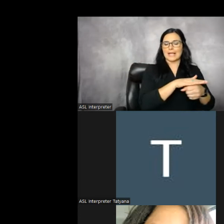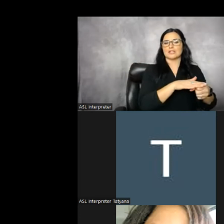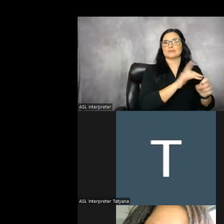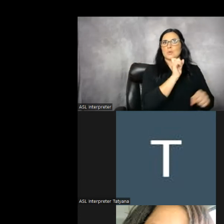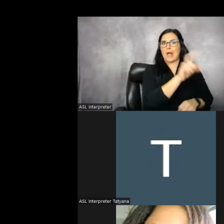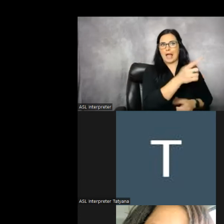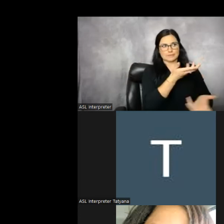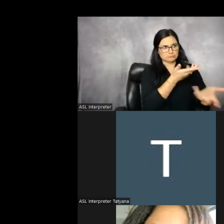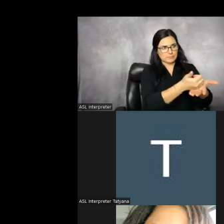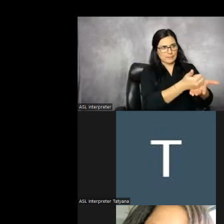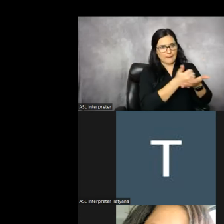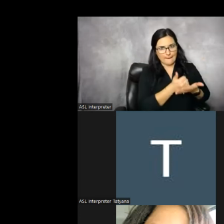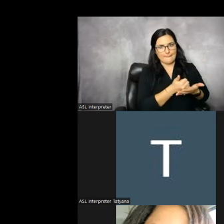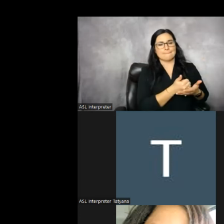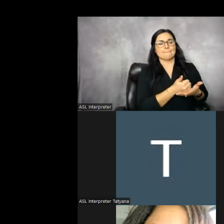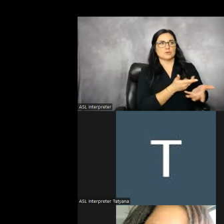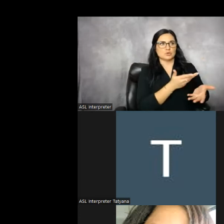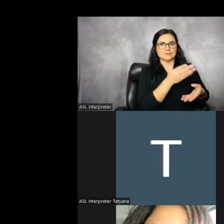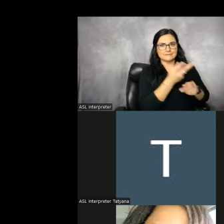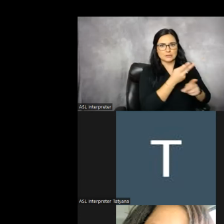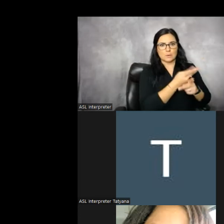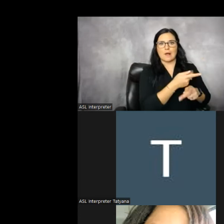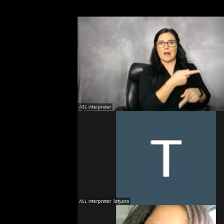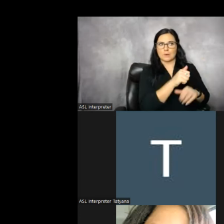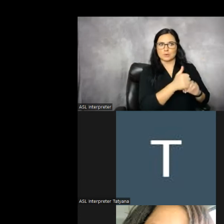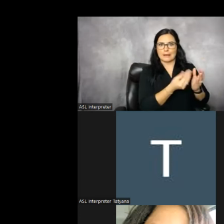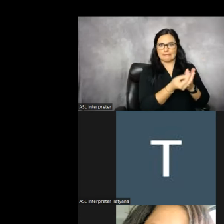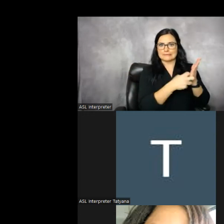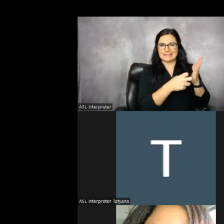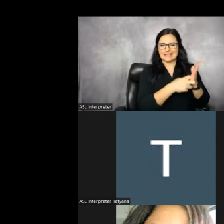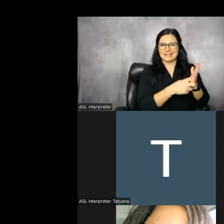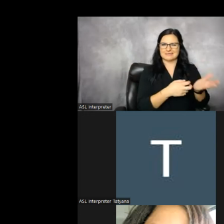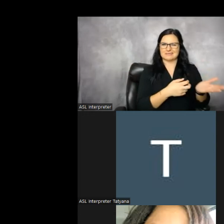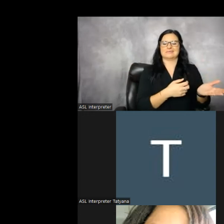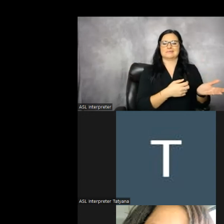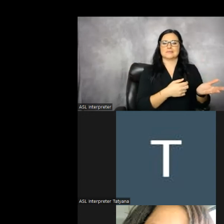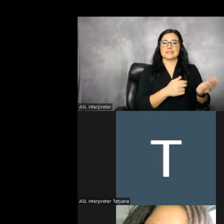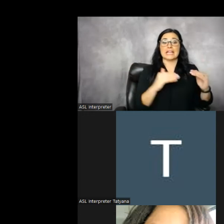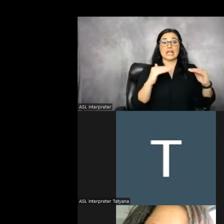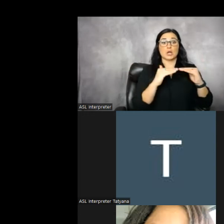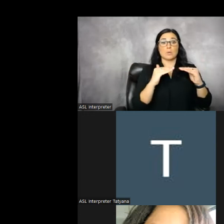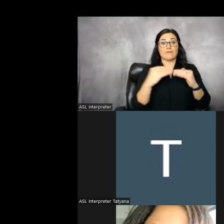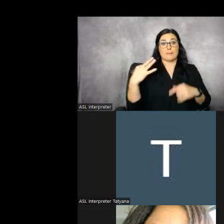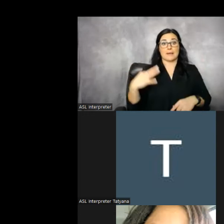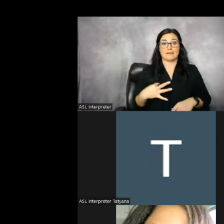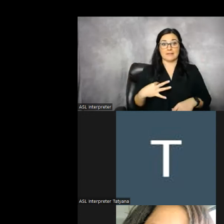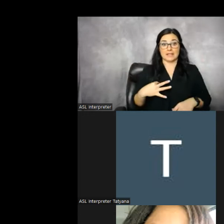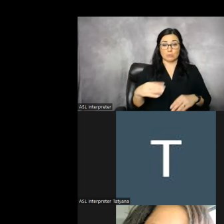to help them complete the transaction. And then equivalent benefits. Did that provide equivalent benefits?